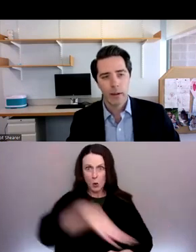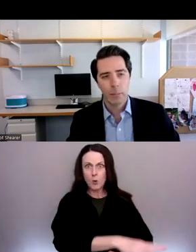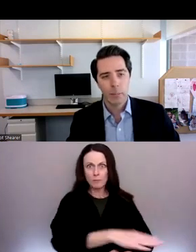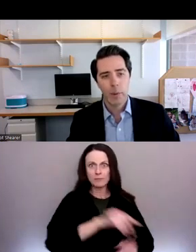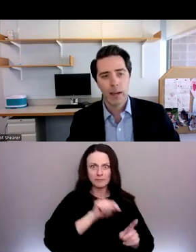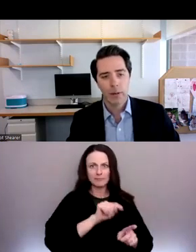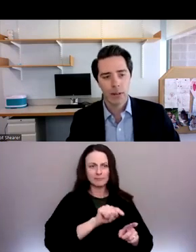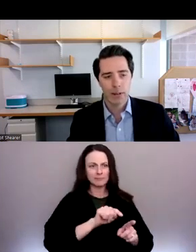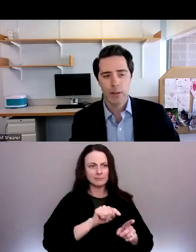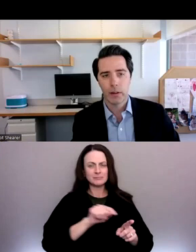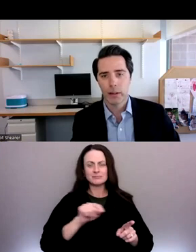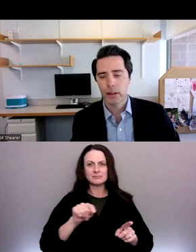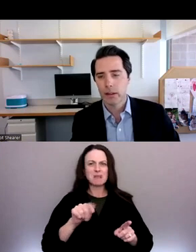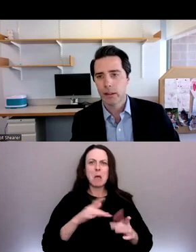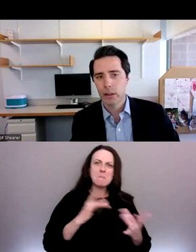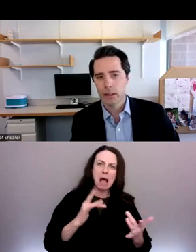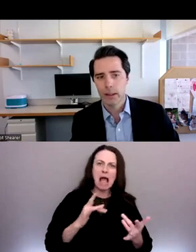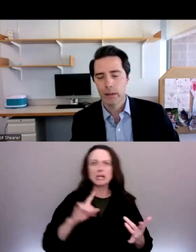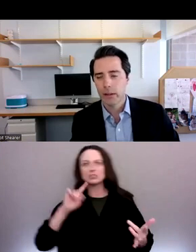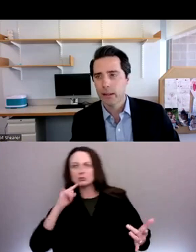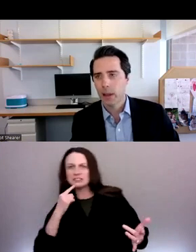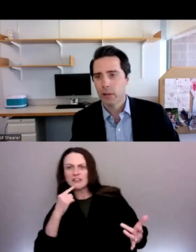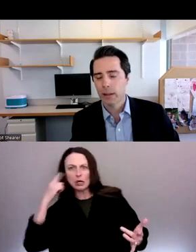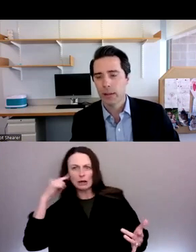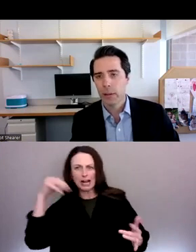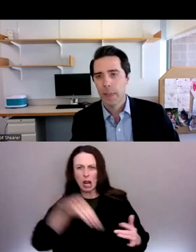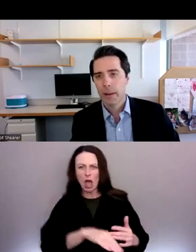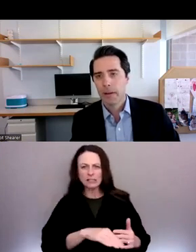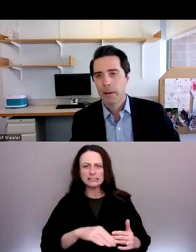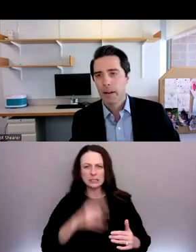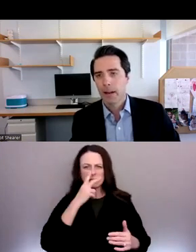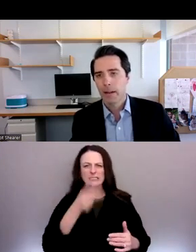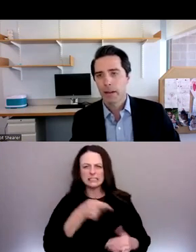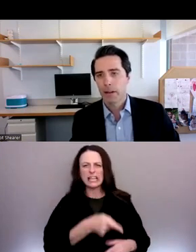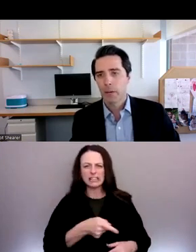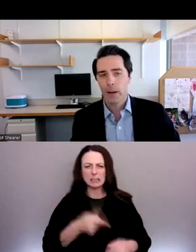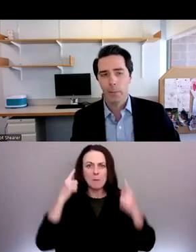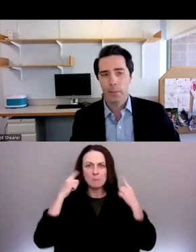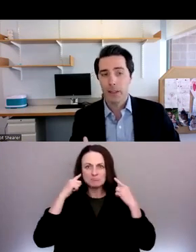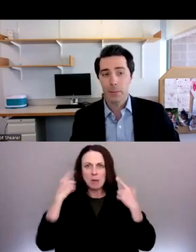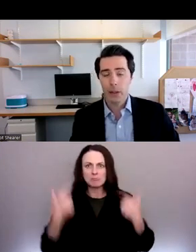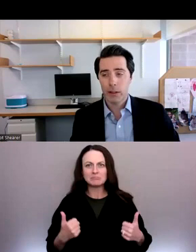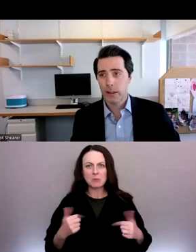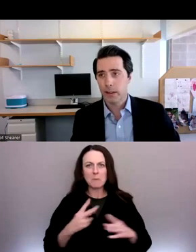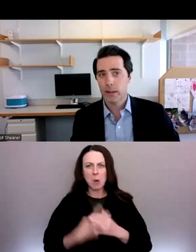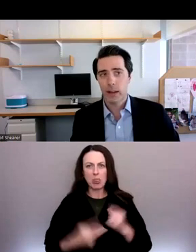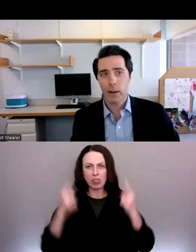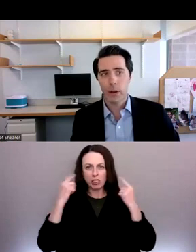mild to severe hearing loss that you can see here that's symmetric